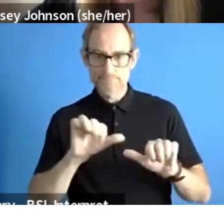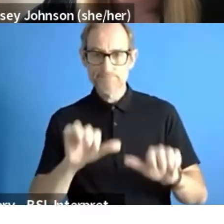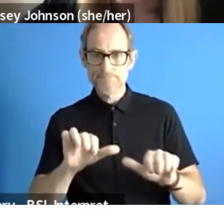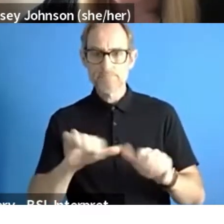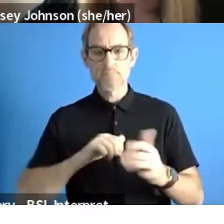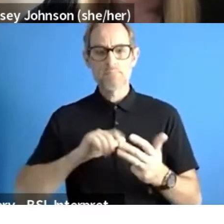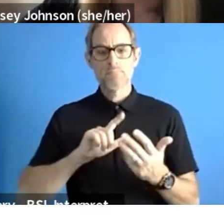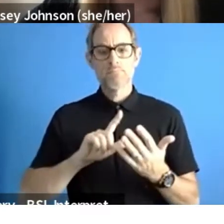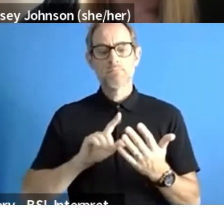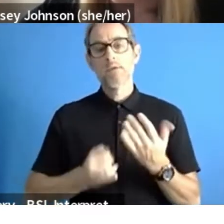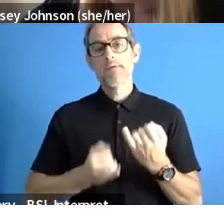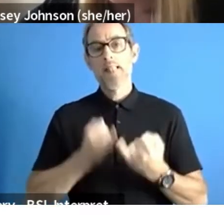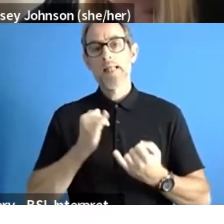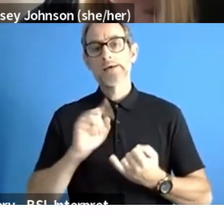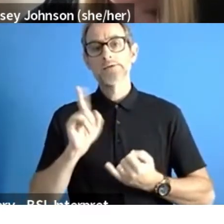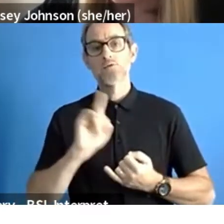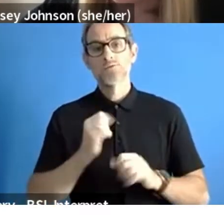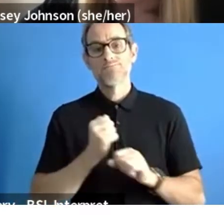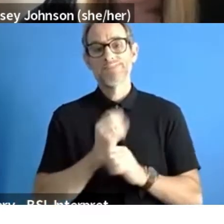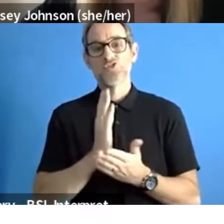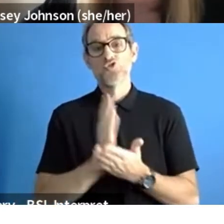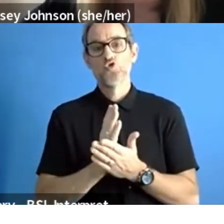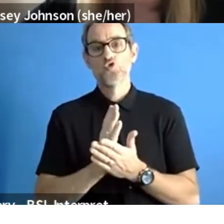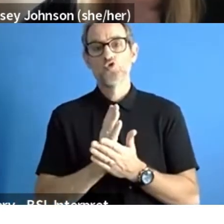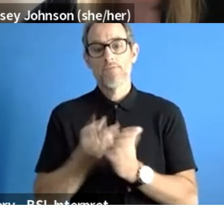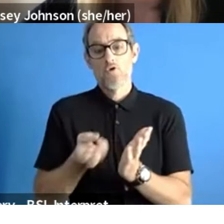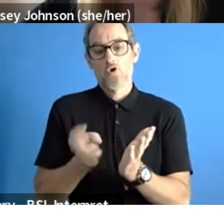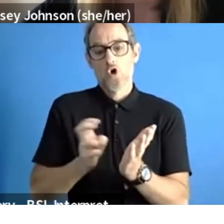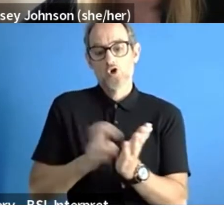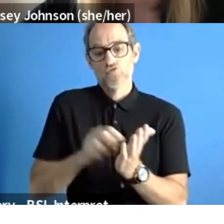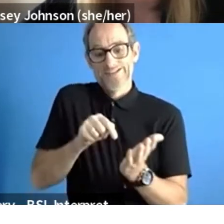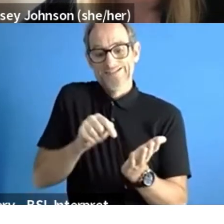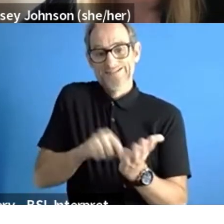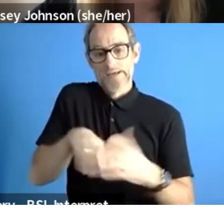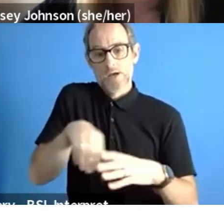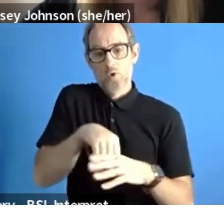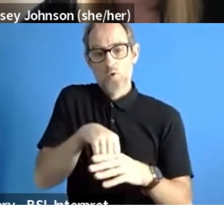make sure accessibility features were added to into the contract. What